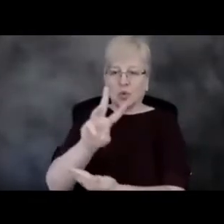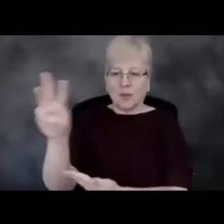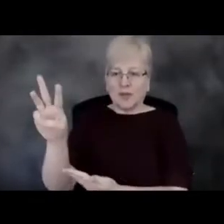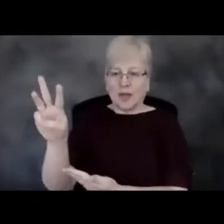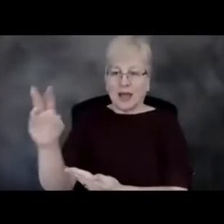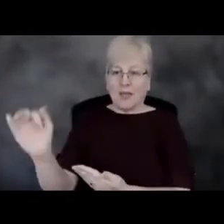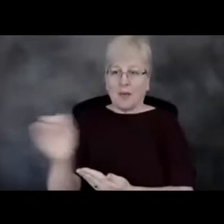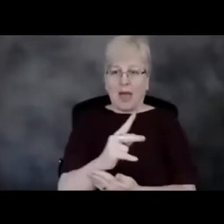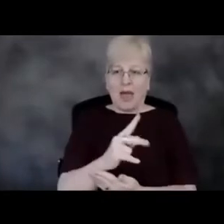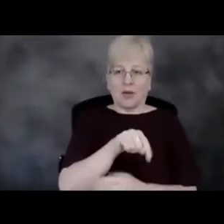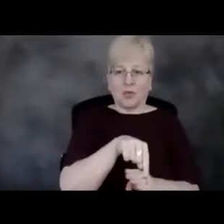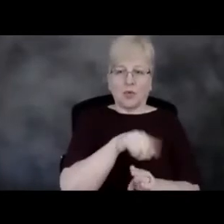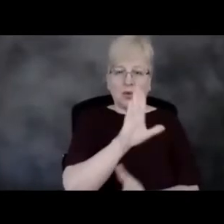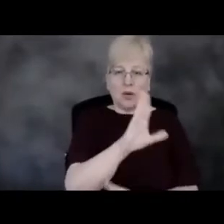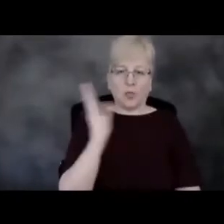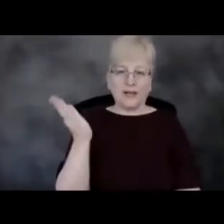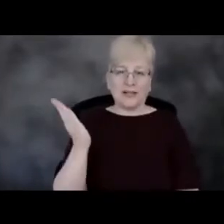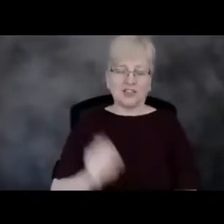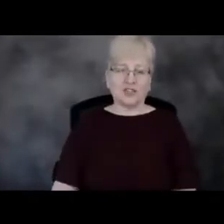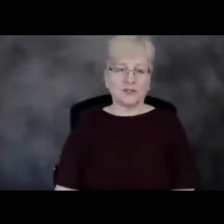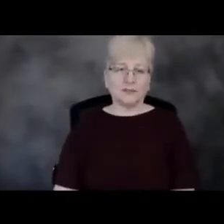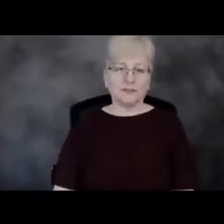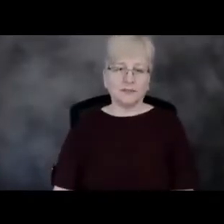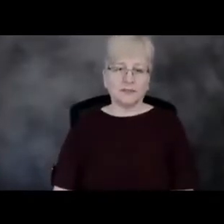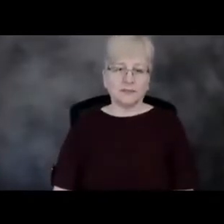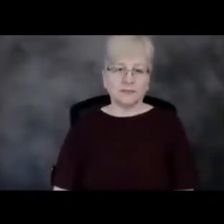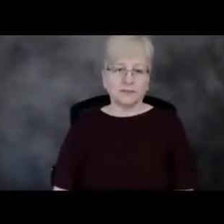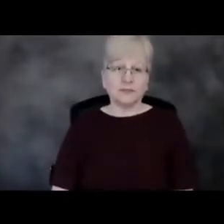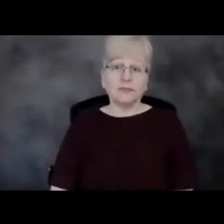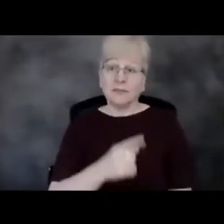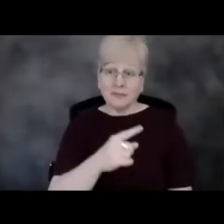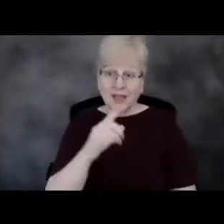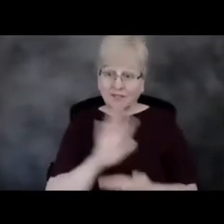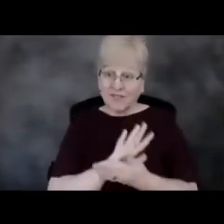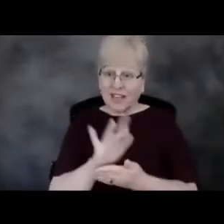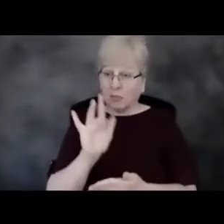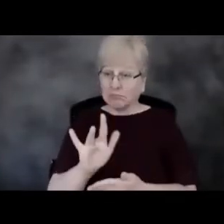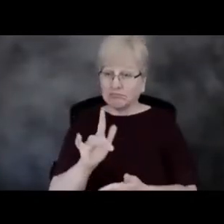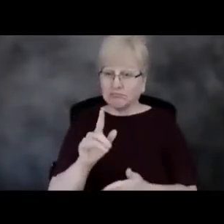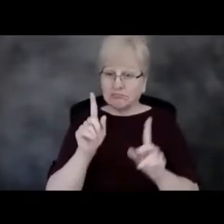16:55:15 Here is the video. Let's open it up.